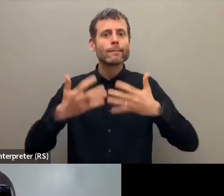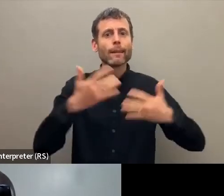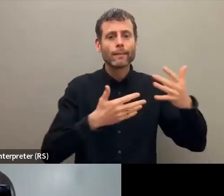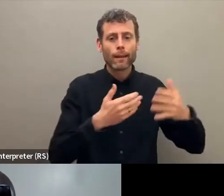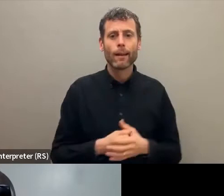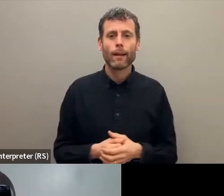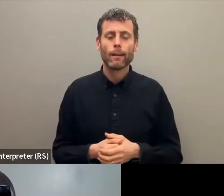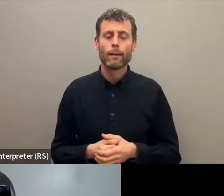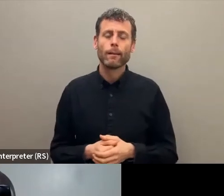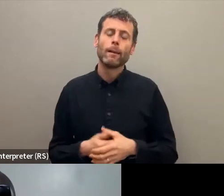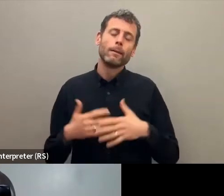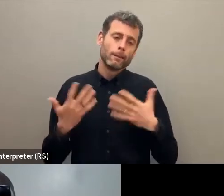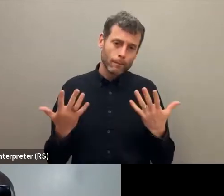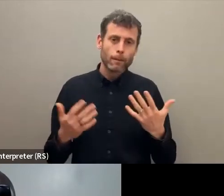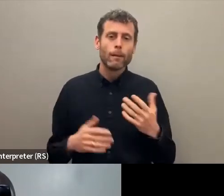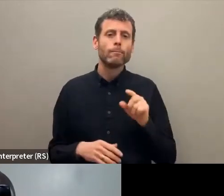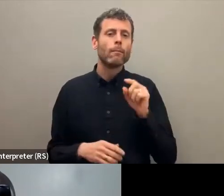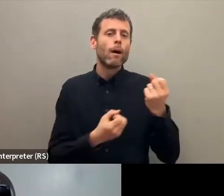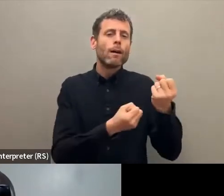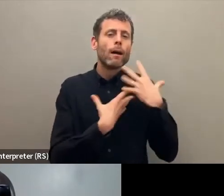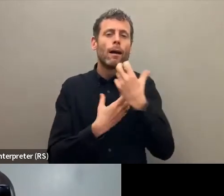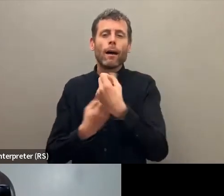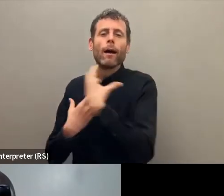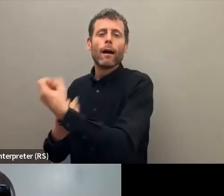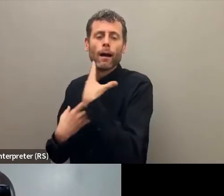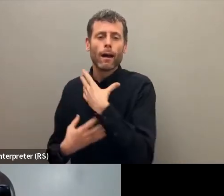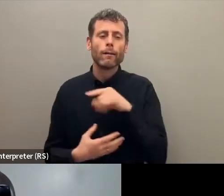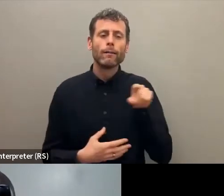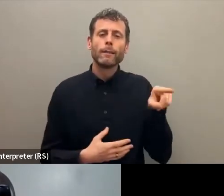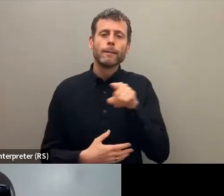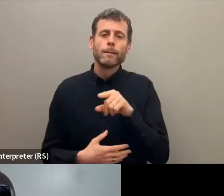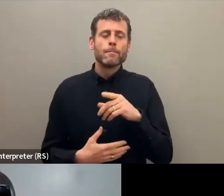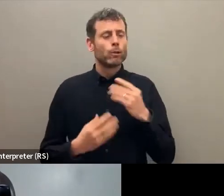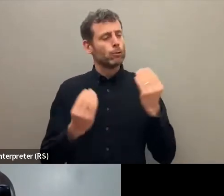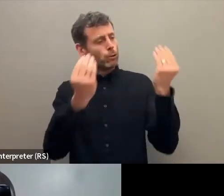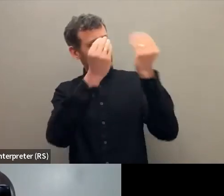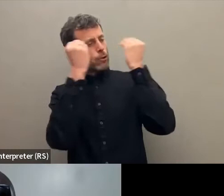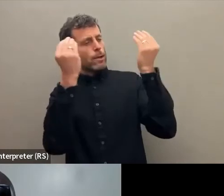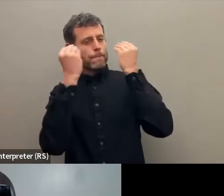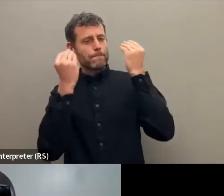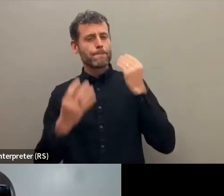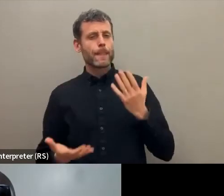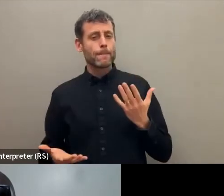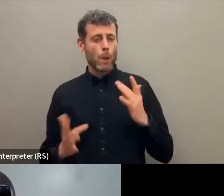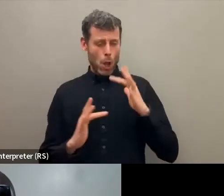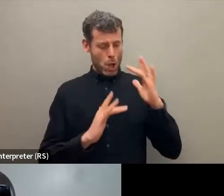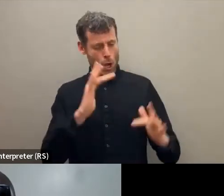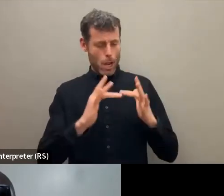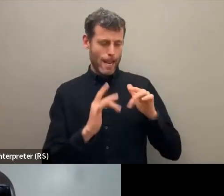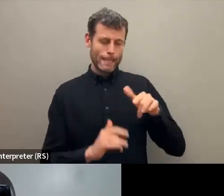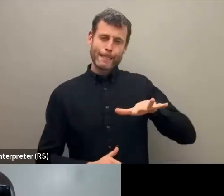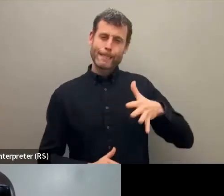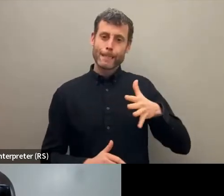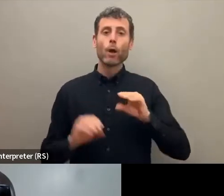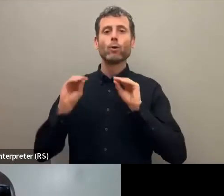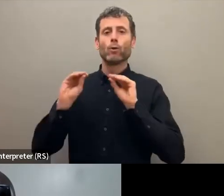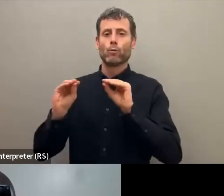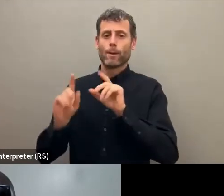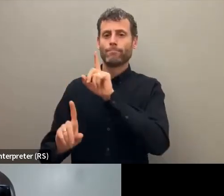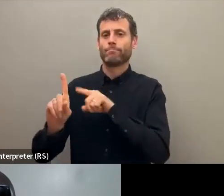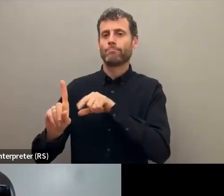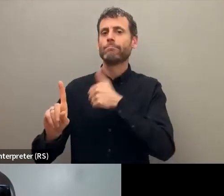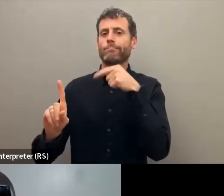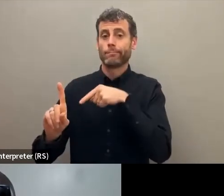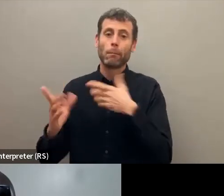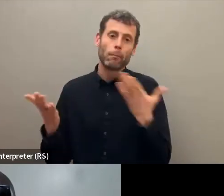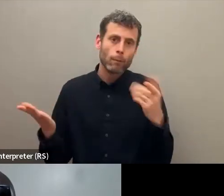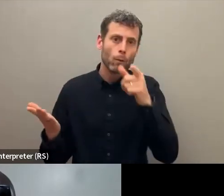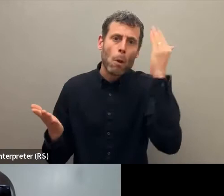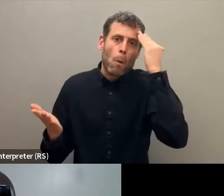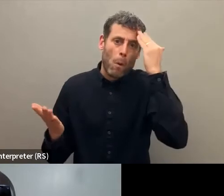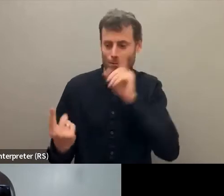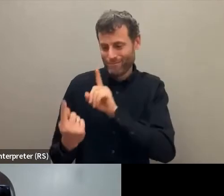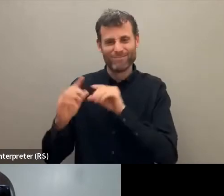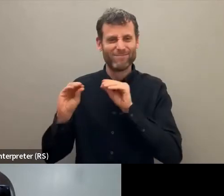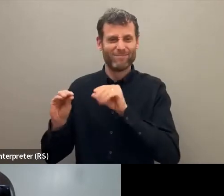Elizabeth Lockwood: at the national level in their context the workshops are carried out in person in Samoa with 15 participants and online in Nepal.